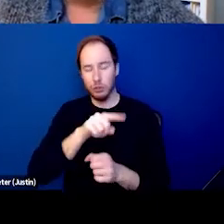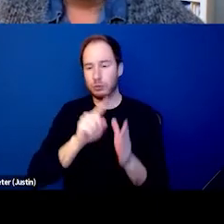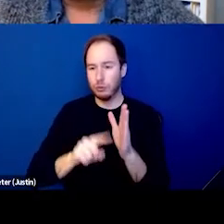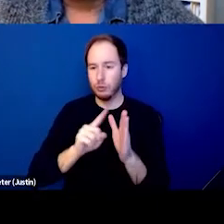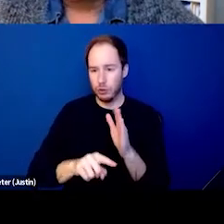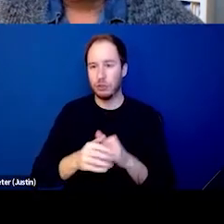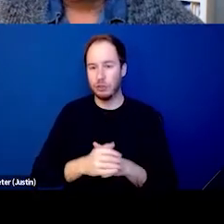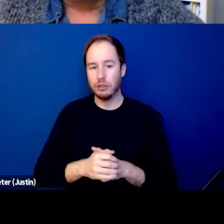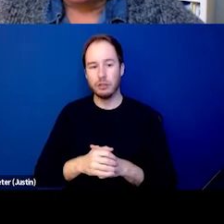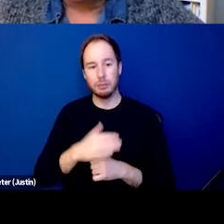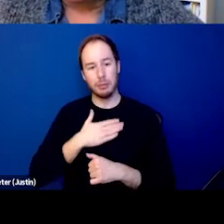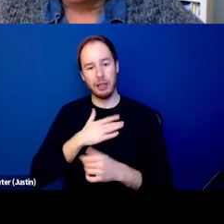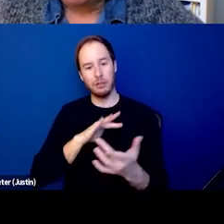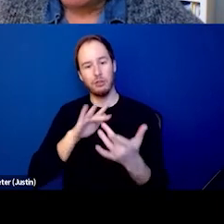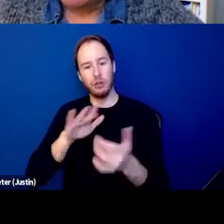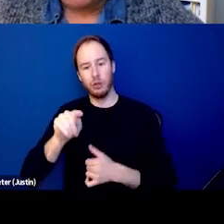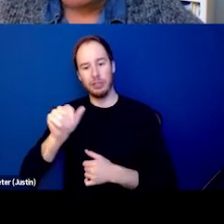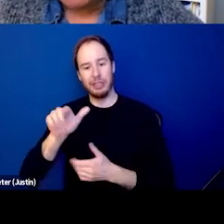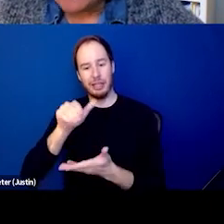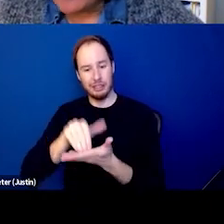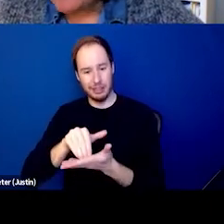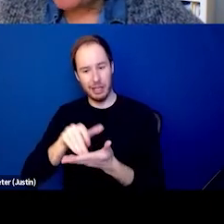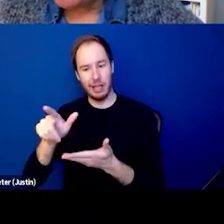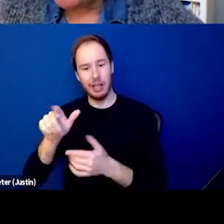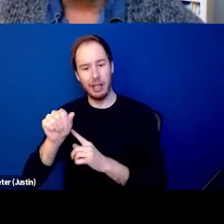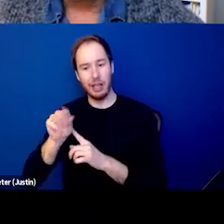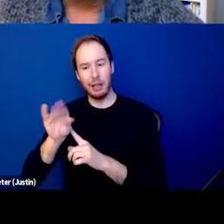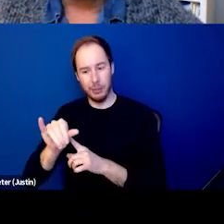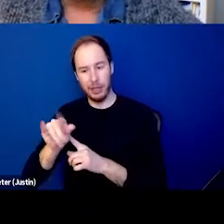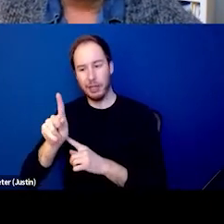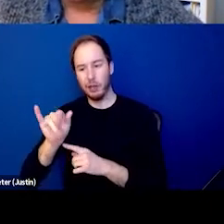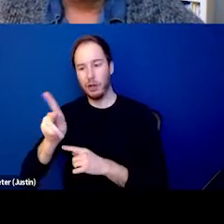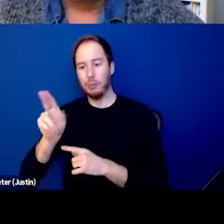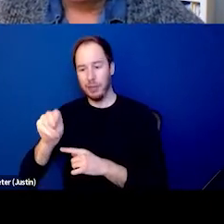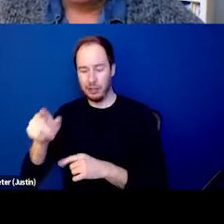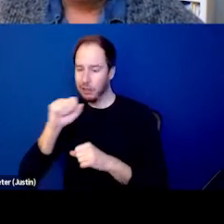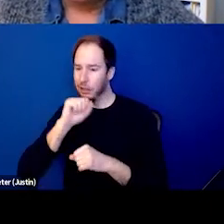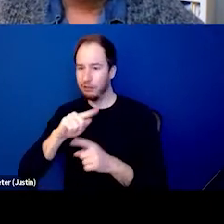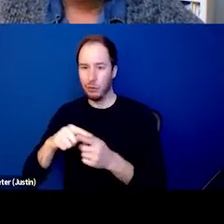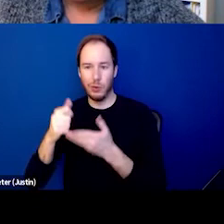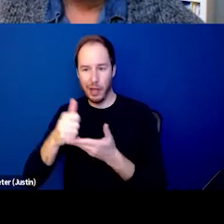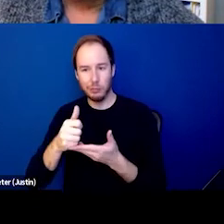Please reach out to your TA Center, Abby Kirkman, for sure. She'd love have to talk to you more about this.